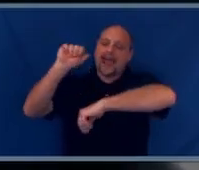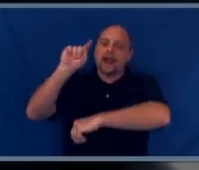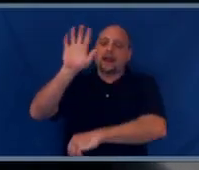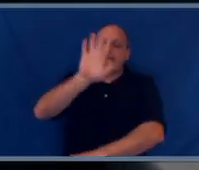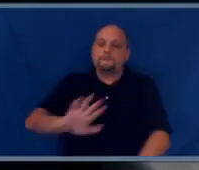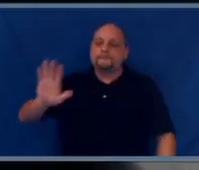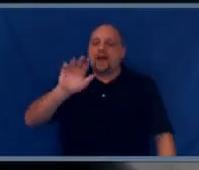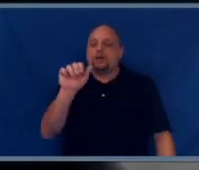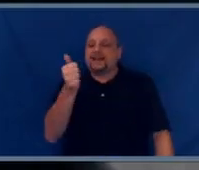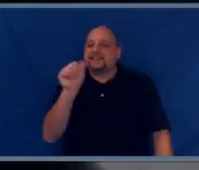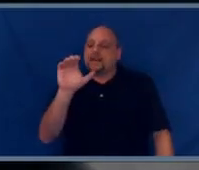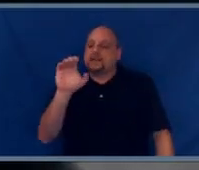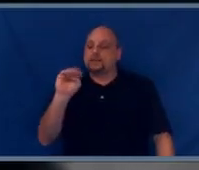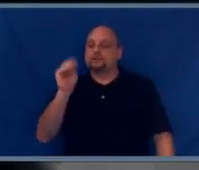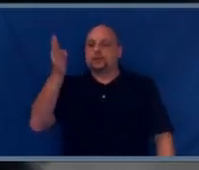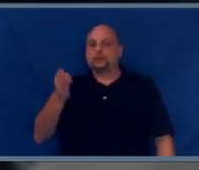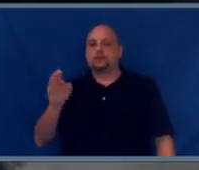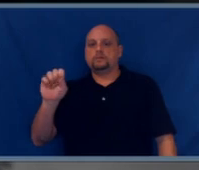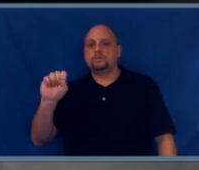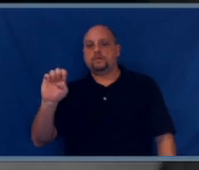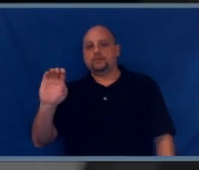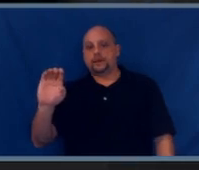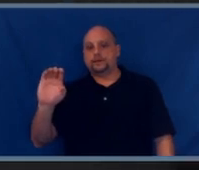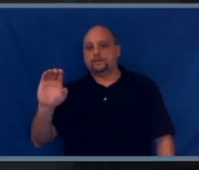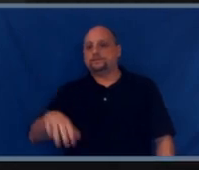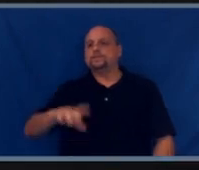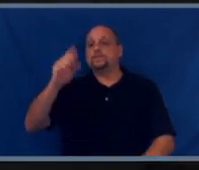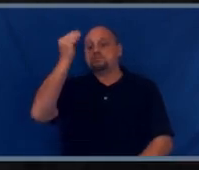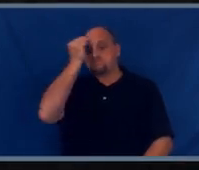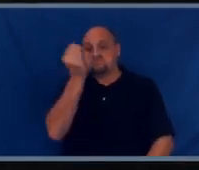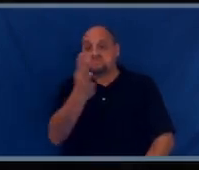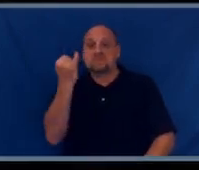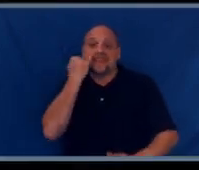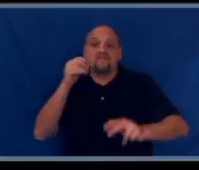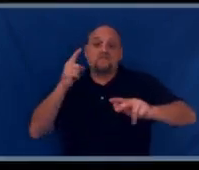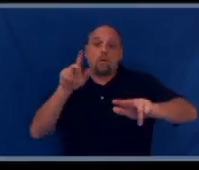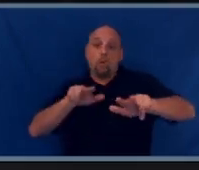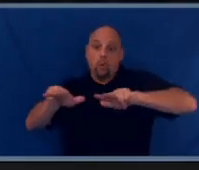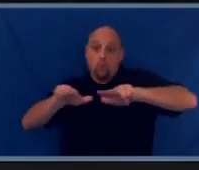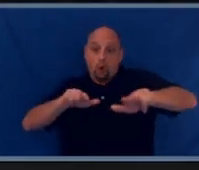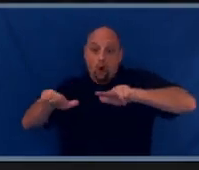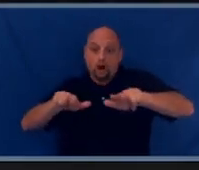CENTIMETRES PER SECOND, AND FOR REFERENCE, WALKING SPEED IS